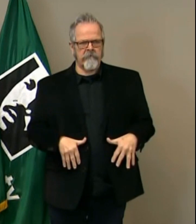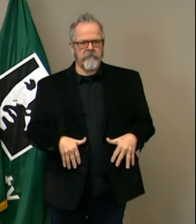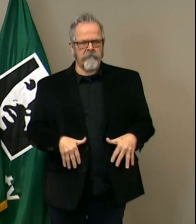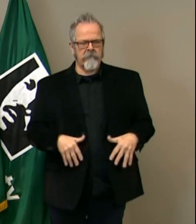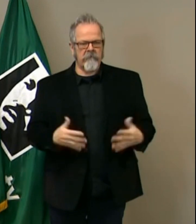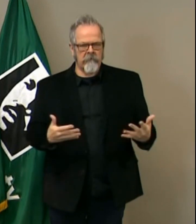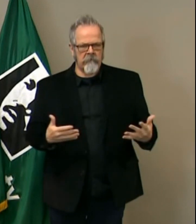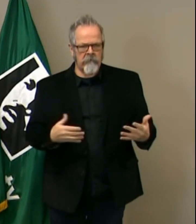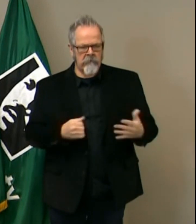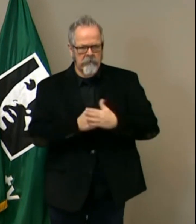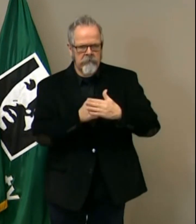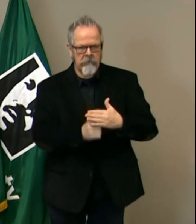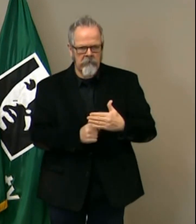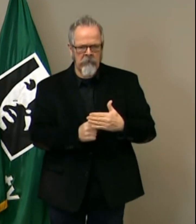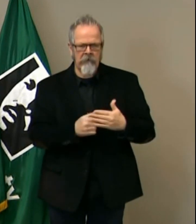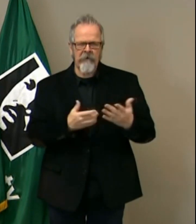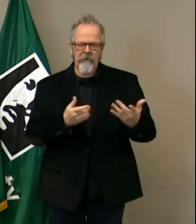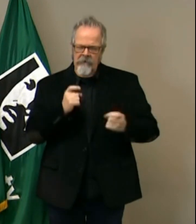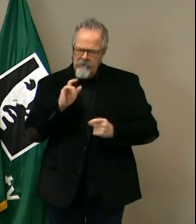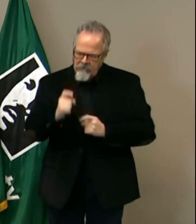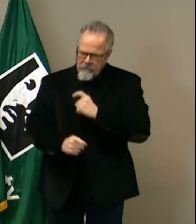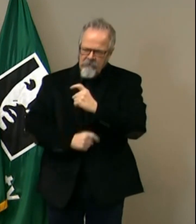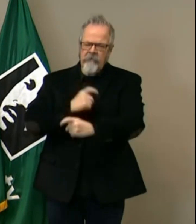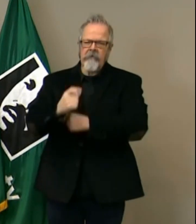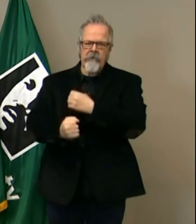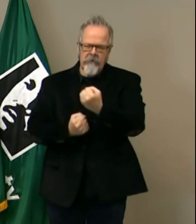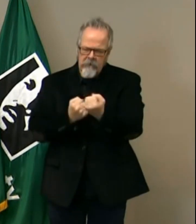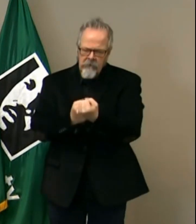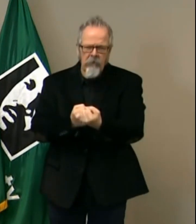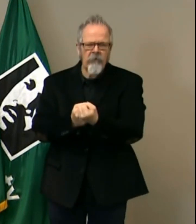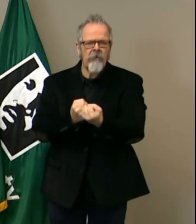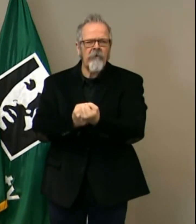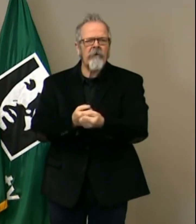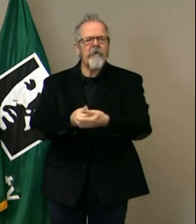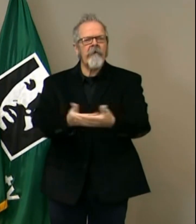charitable event or an arts event please don't ask for a refund if you can